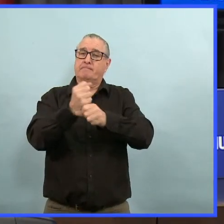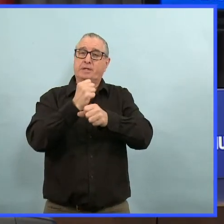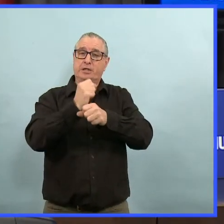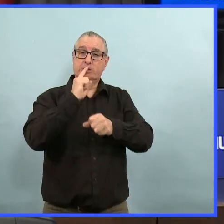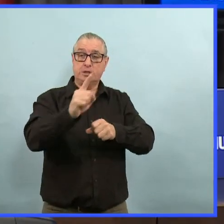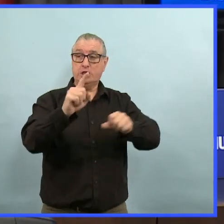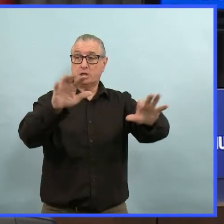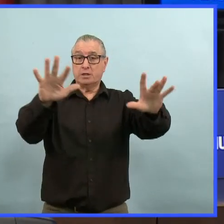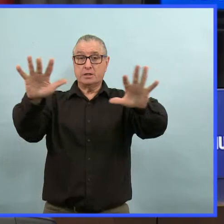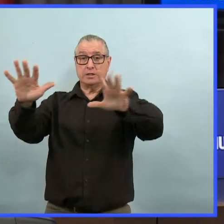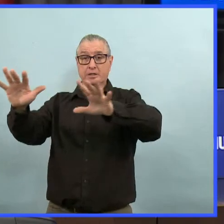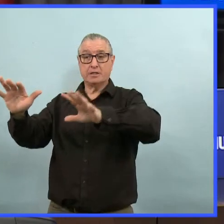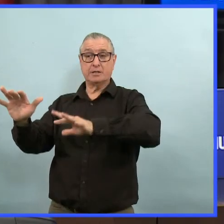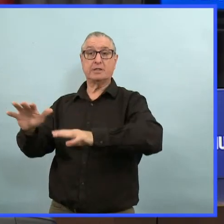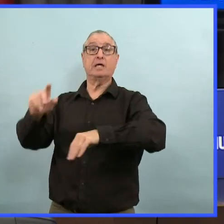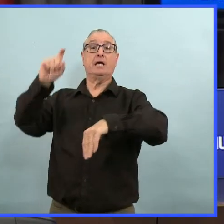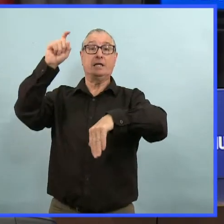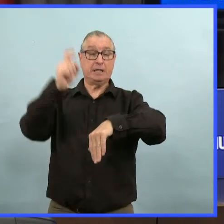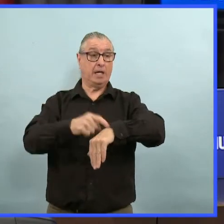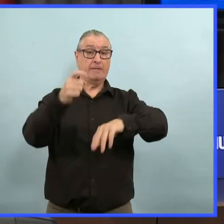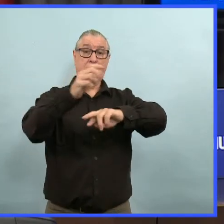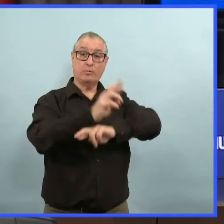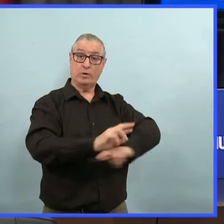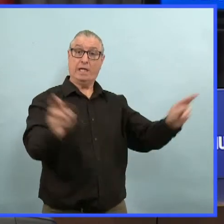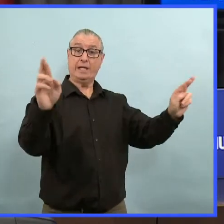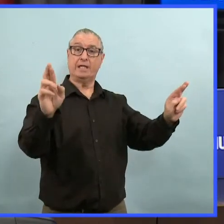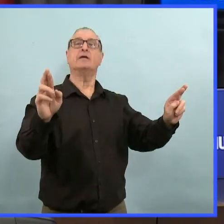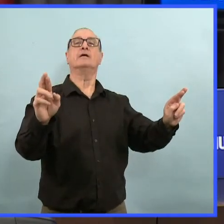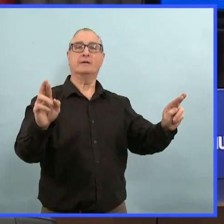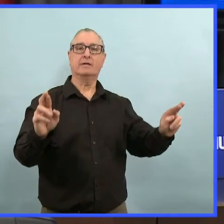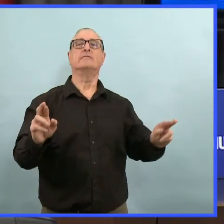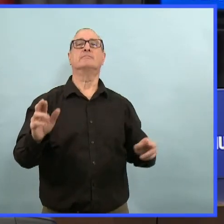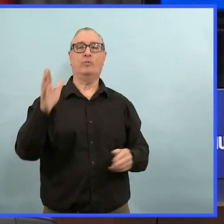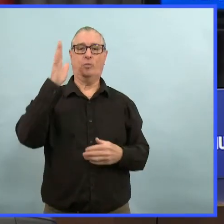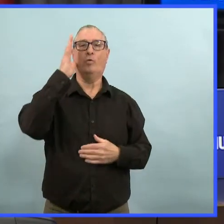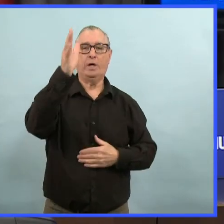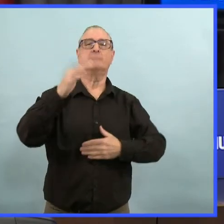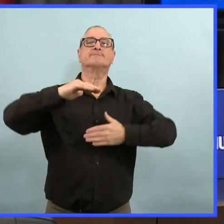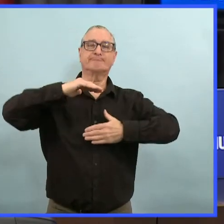to ensure that we're resuming the right services in the right order to meet patient needs